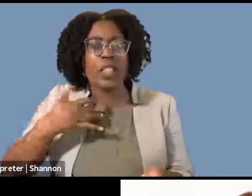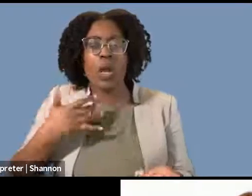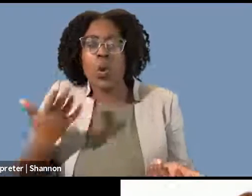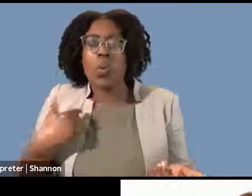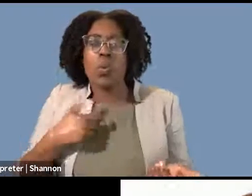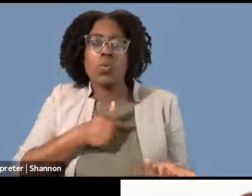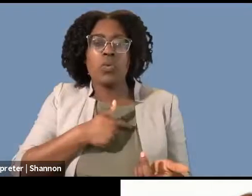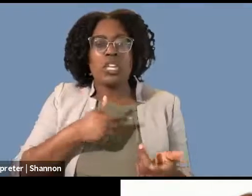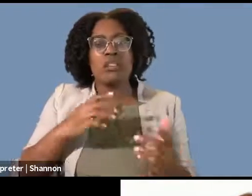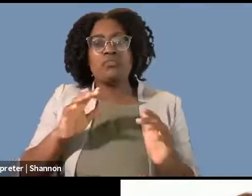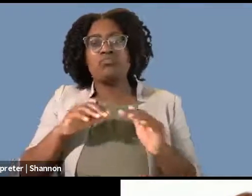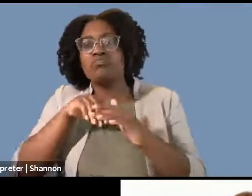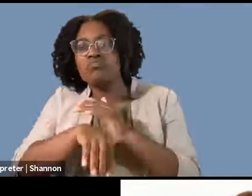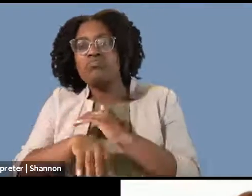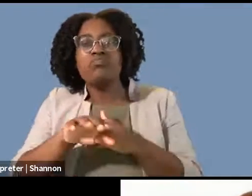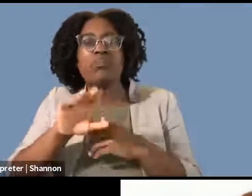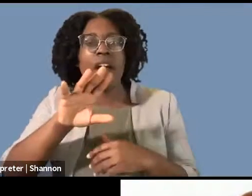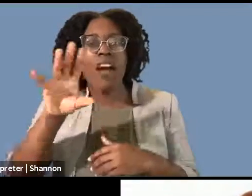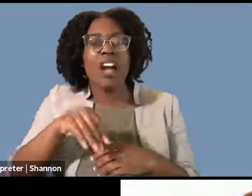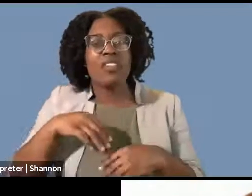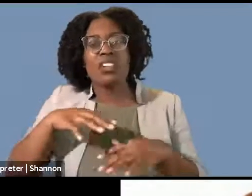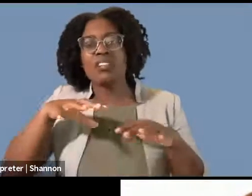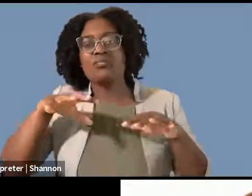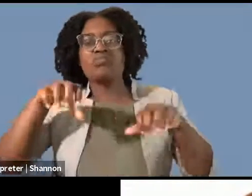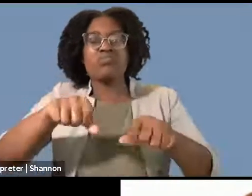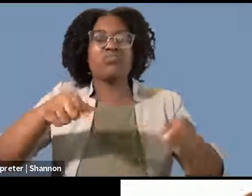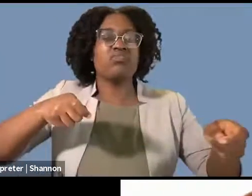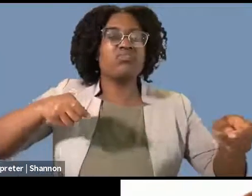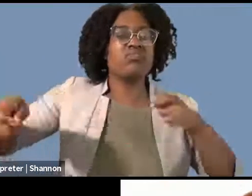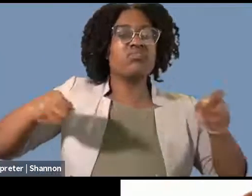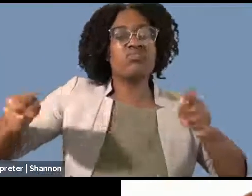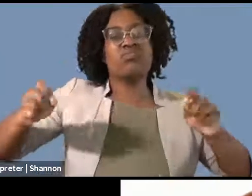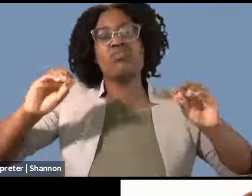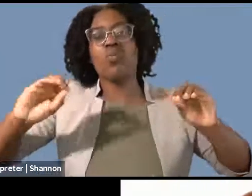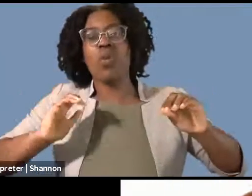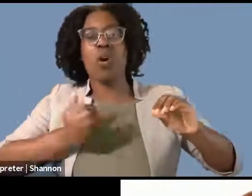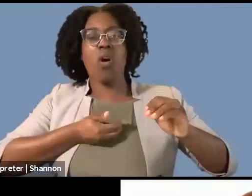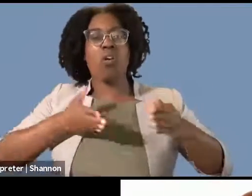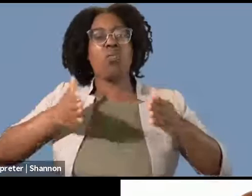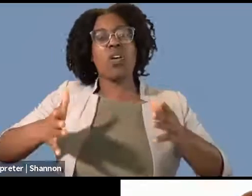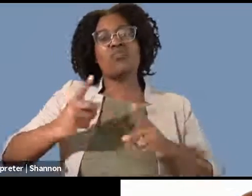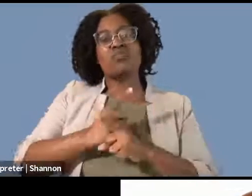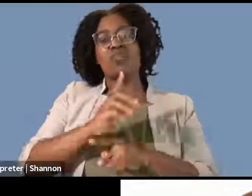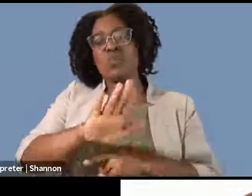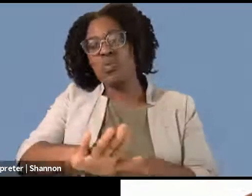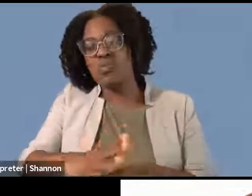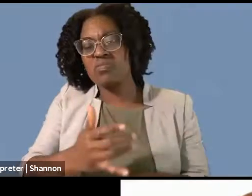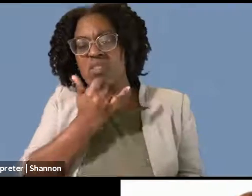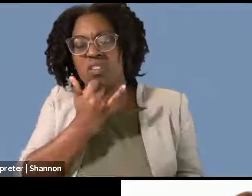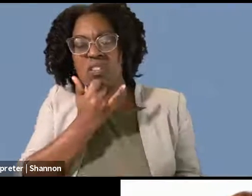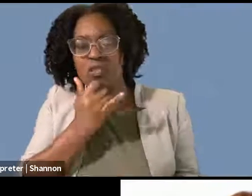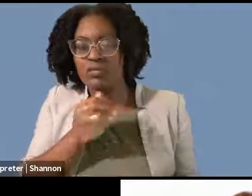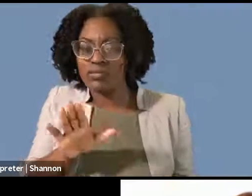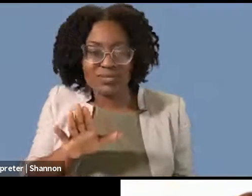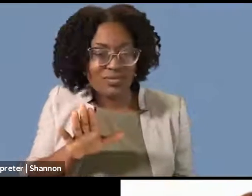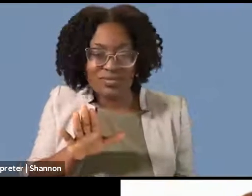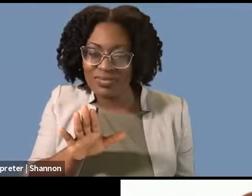the British going to basically the sun never sets on the British empire and yet, you know,